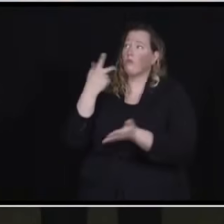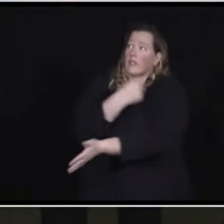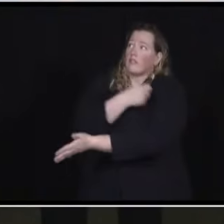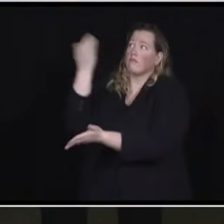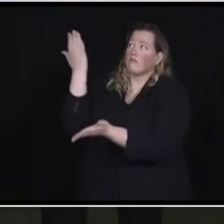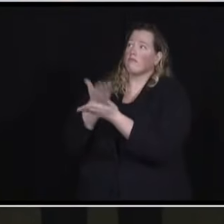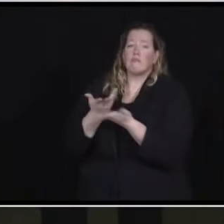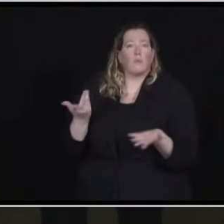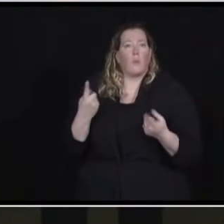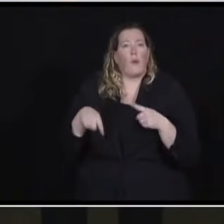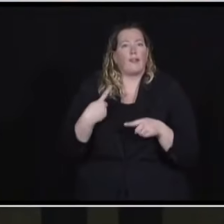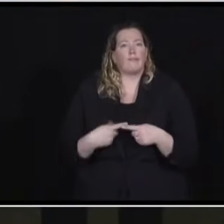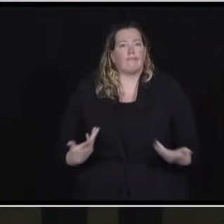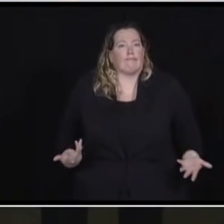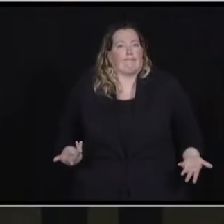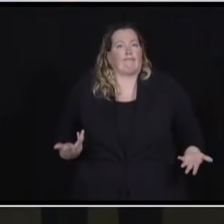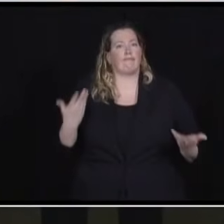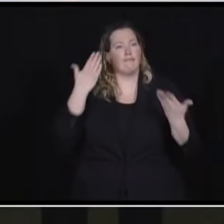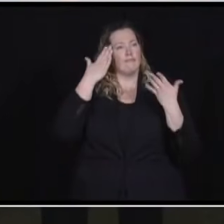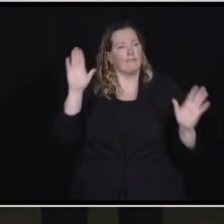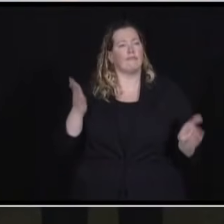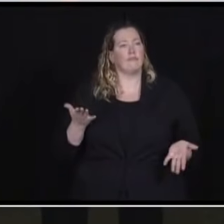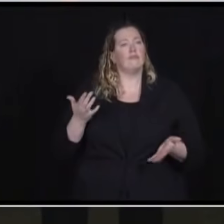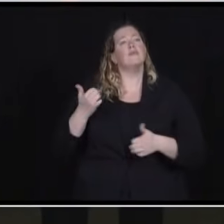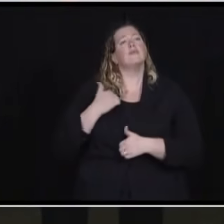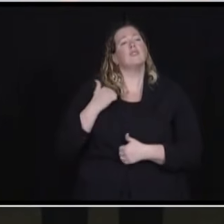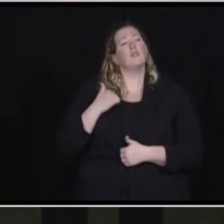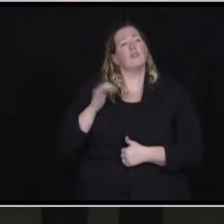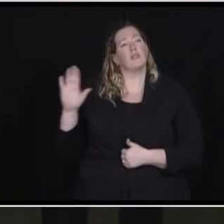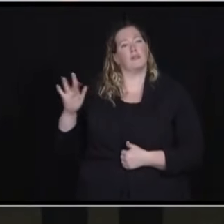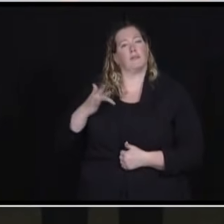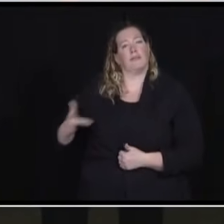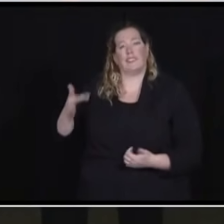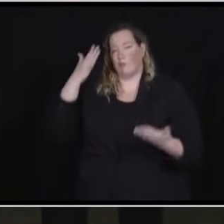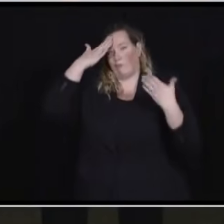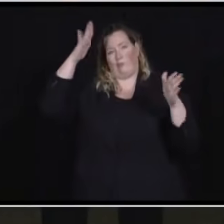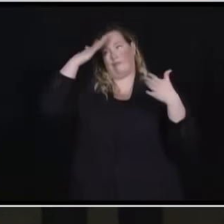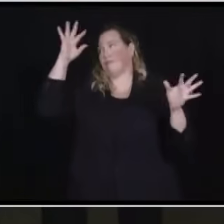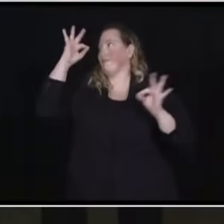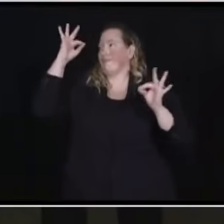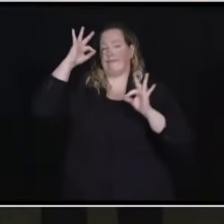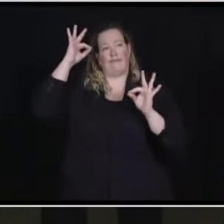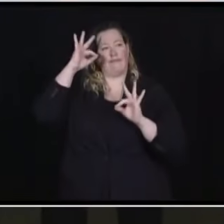The week following that, we want to do some exercising to stress what our plan is and how